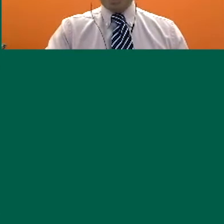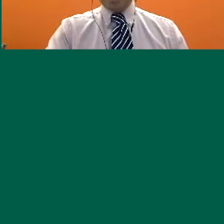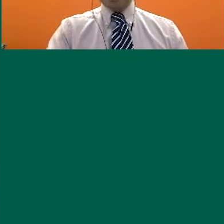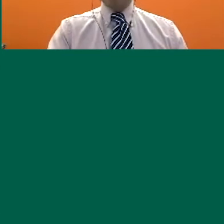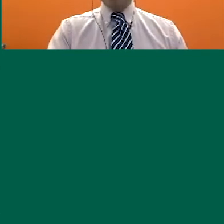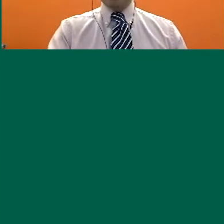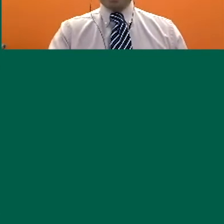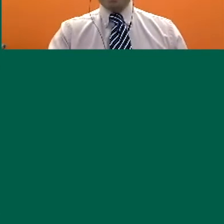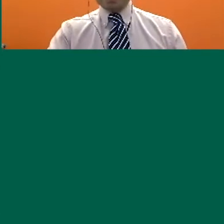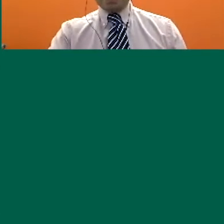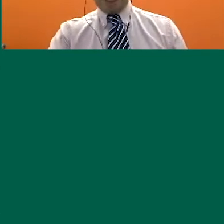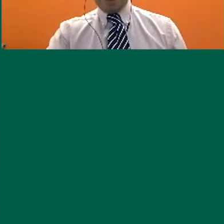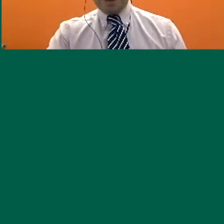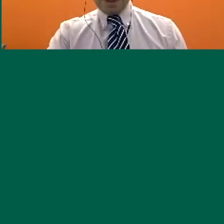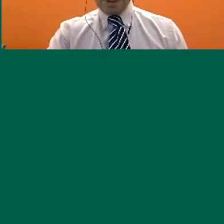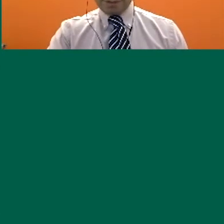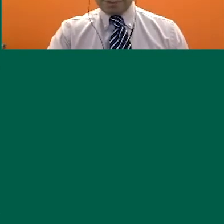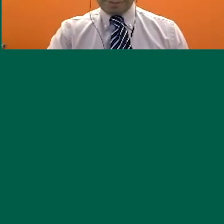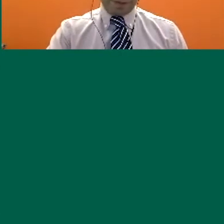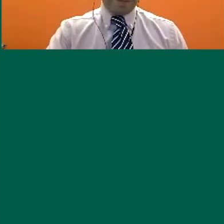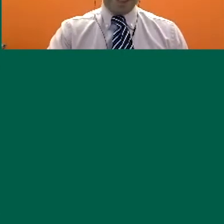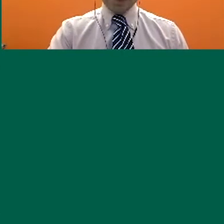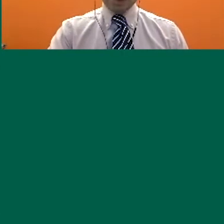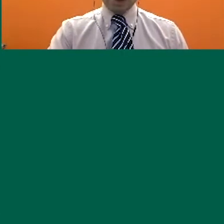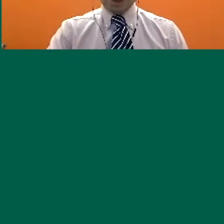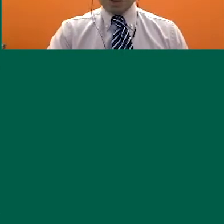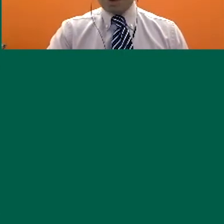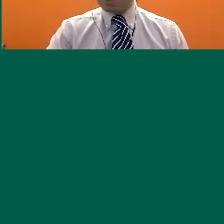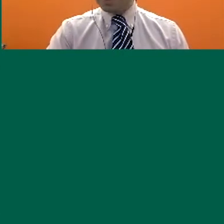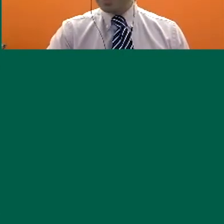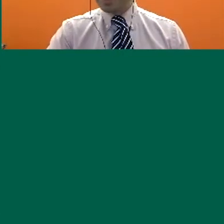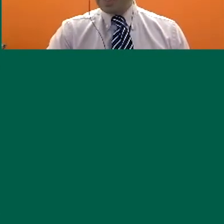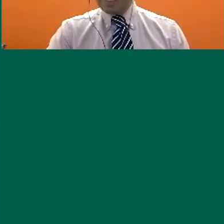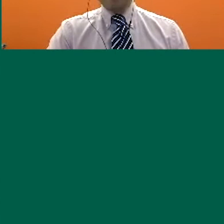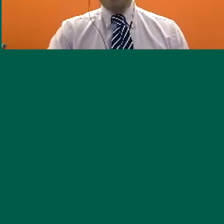And that's mitochondria. So mitochondria every high school student or everybody